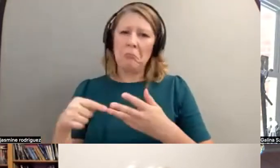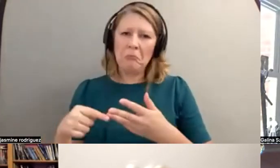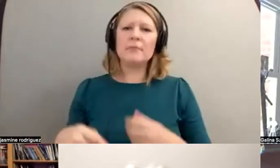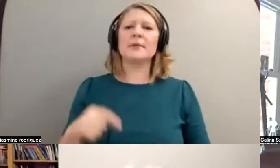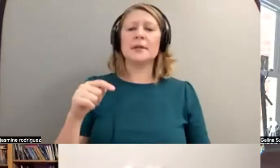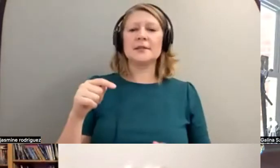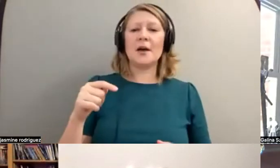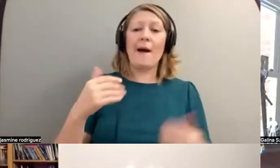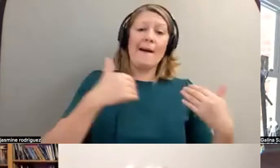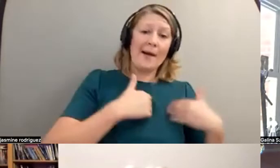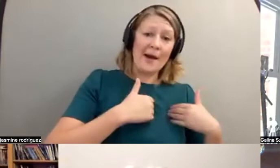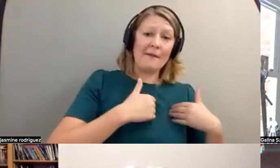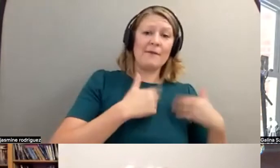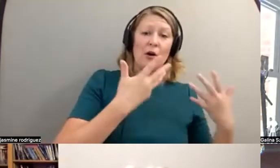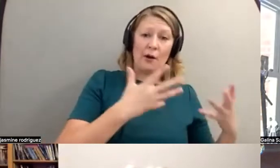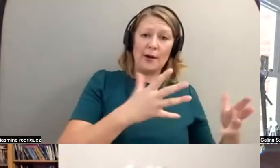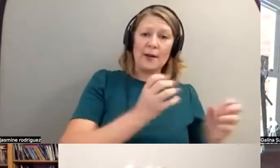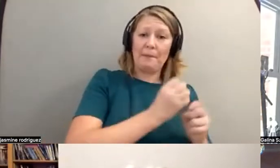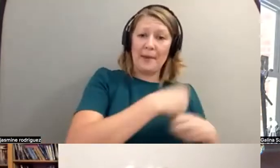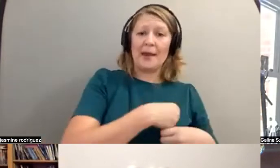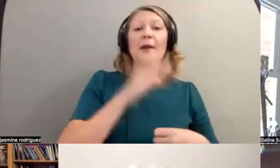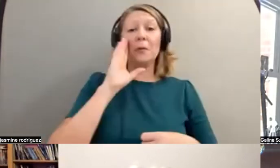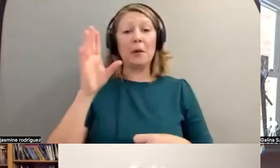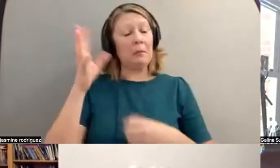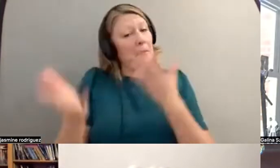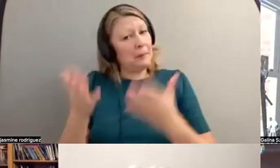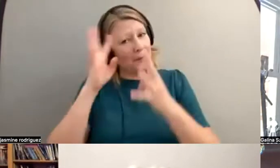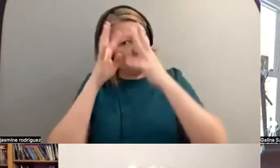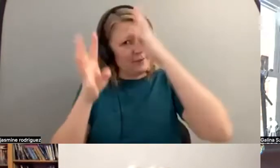Well, so can you hold that up again? So the clay patterns are different,